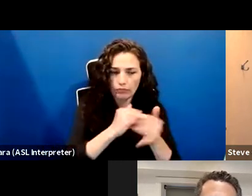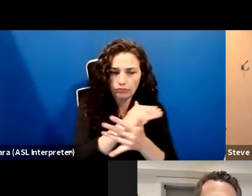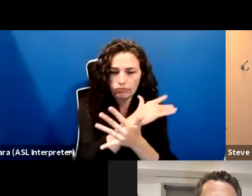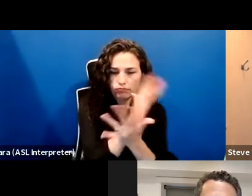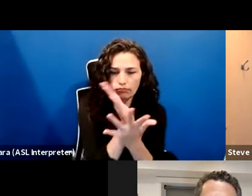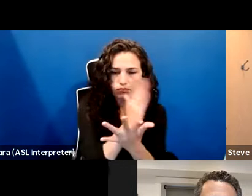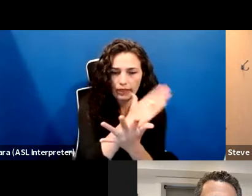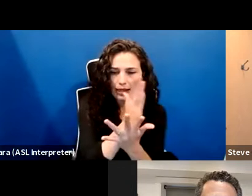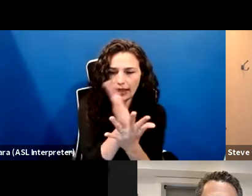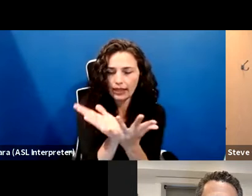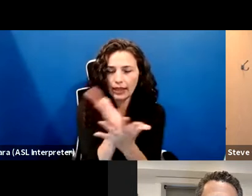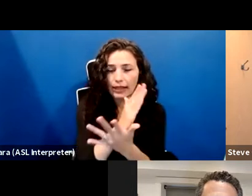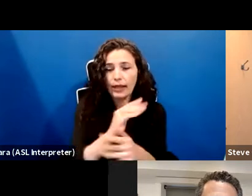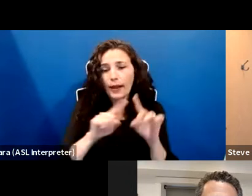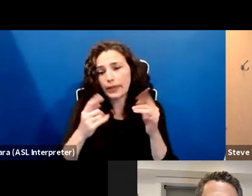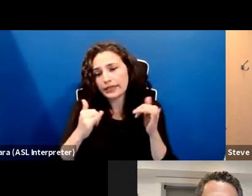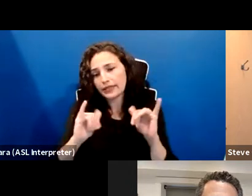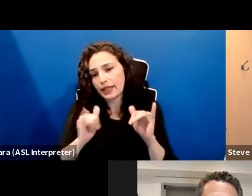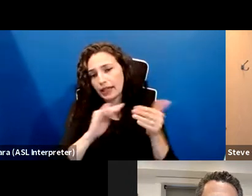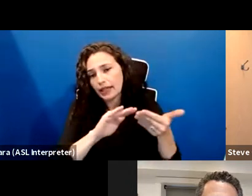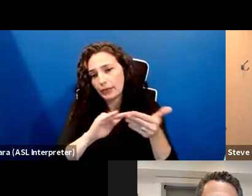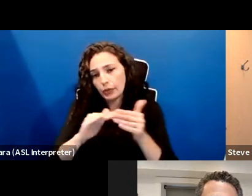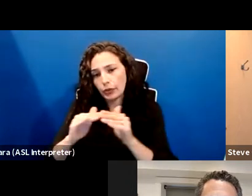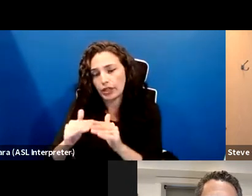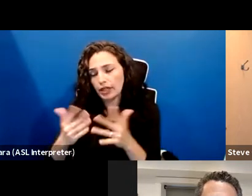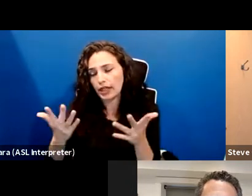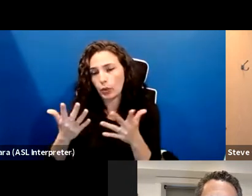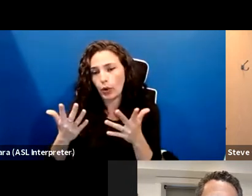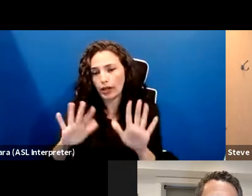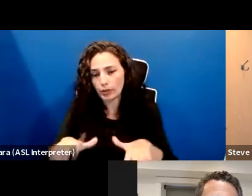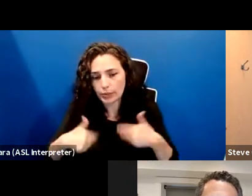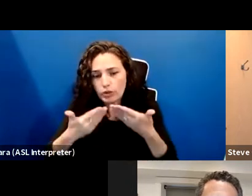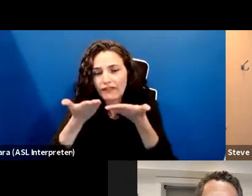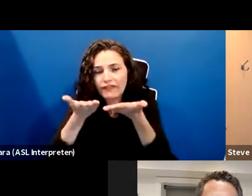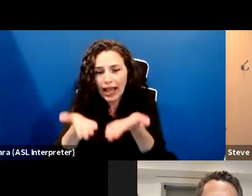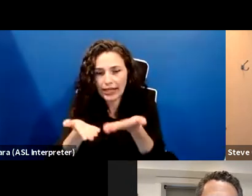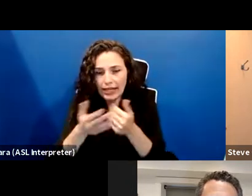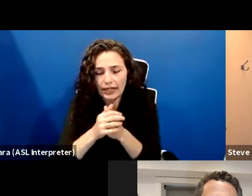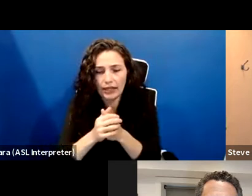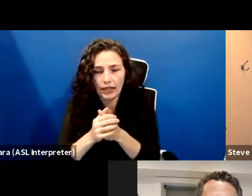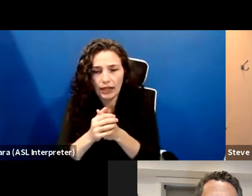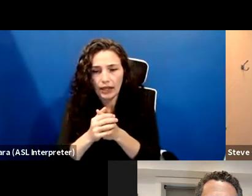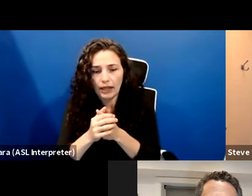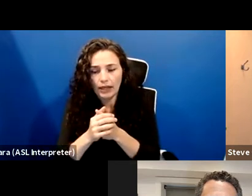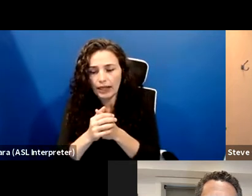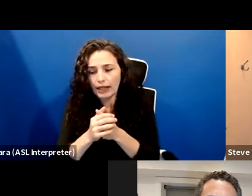that her parents is actually providing to her. And that's something that is very important to her, also as a mother and as a physician,